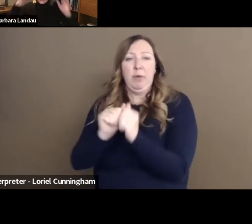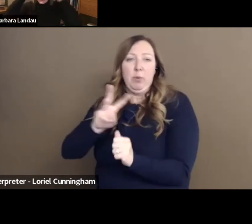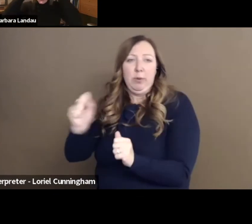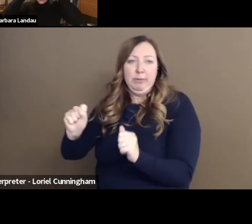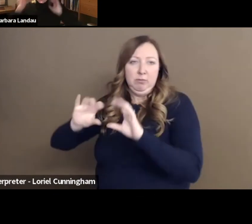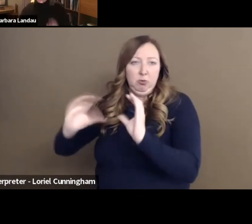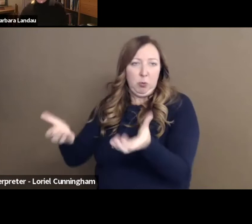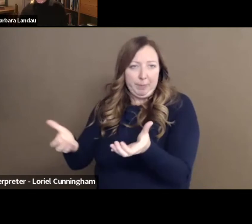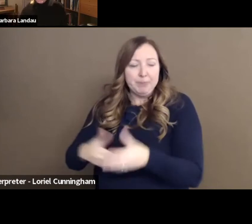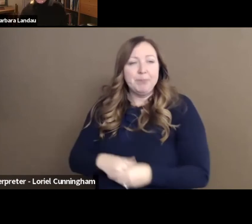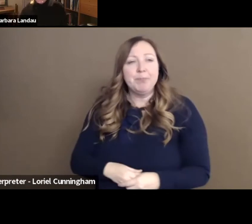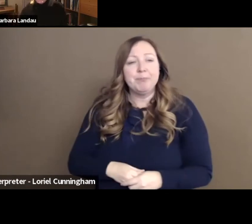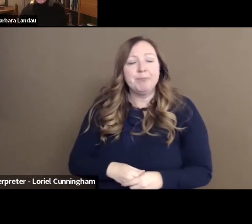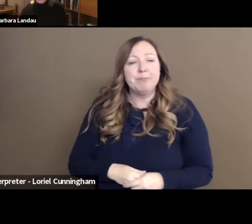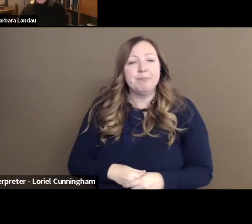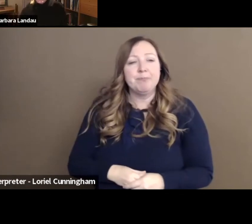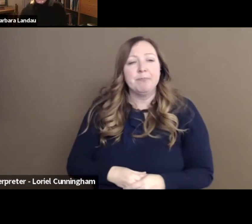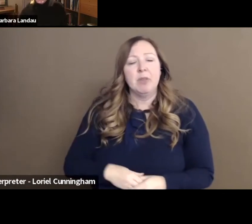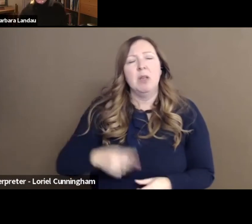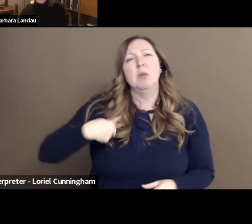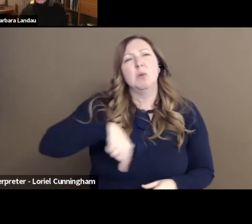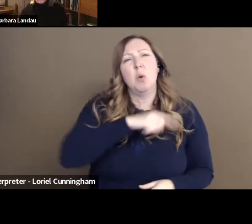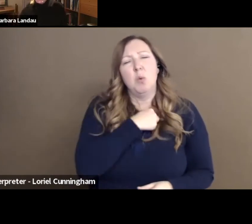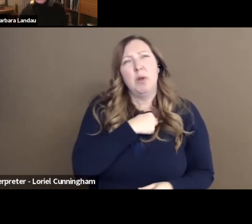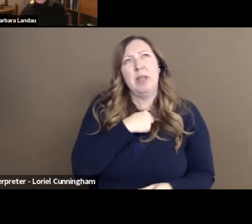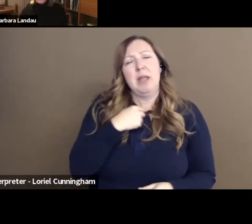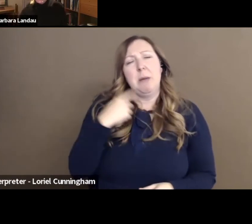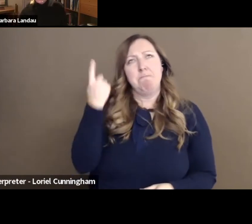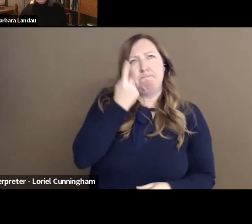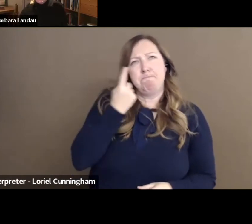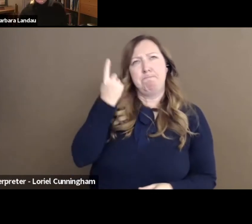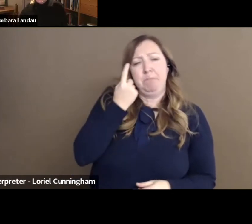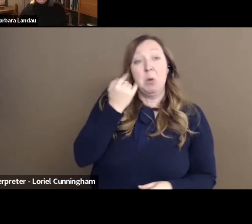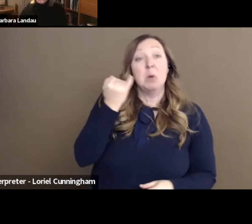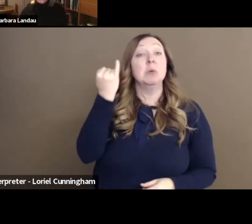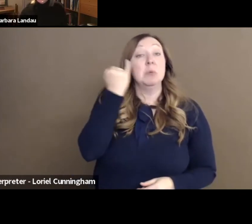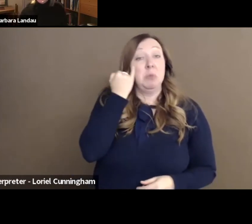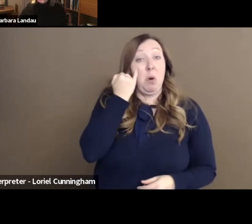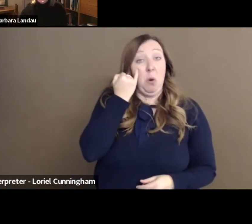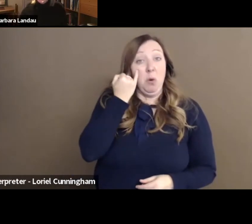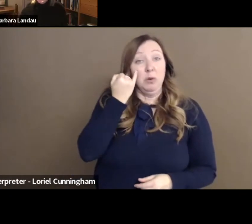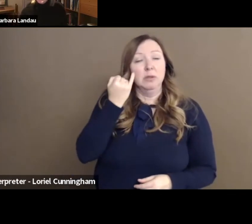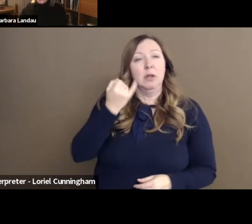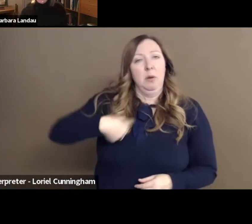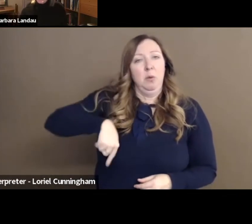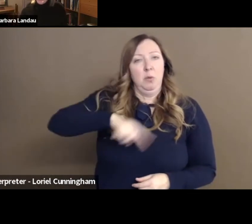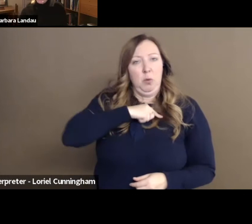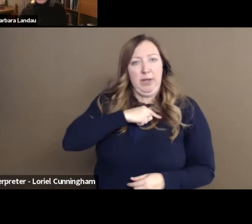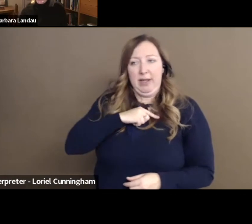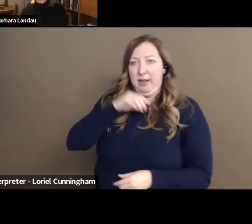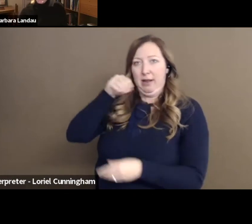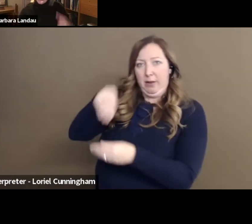ourselves well if you if the target was placed in this corner right over here upper right